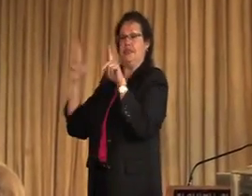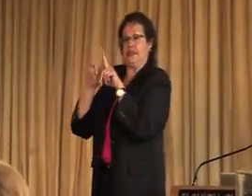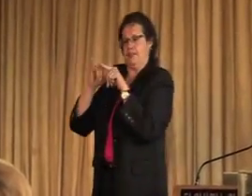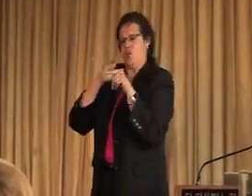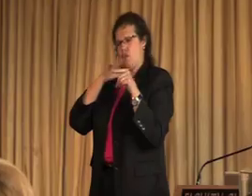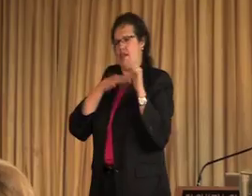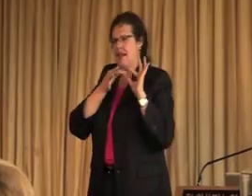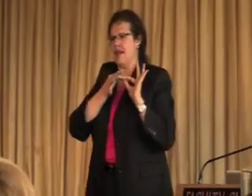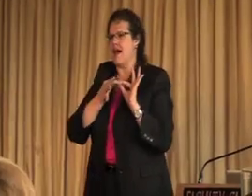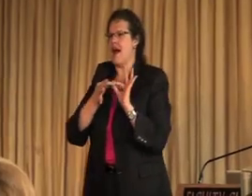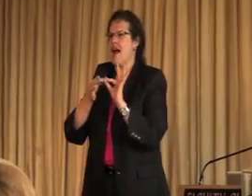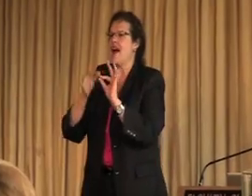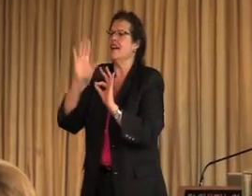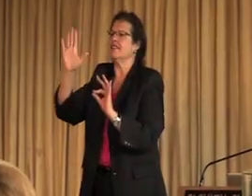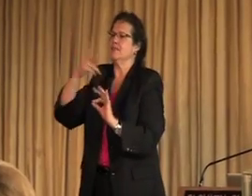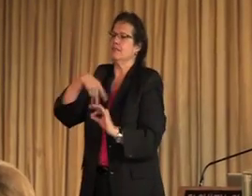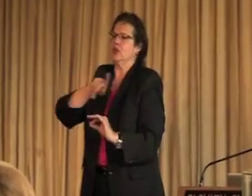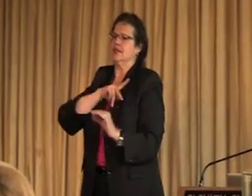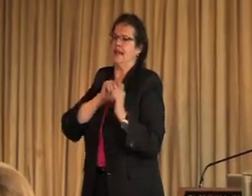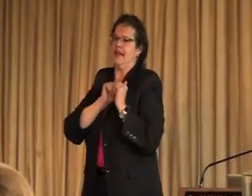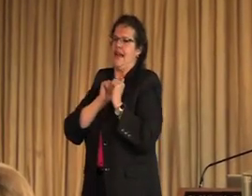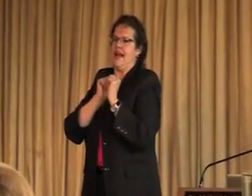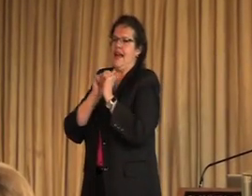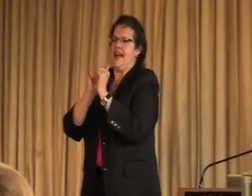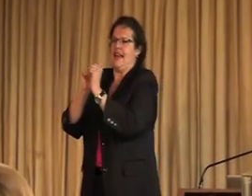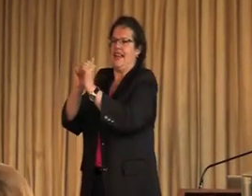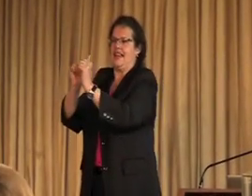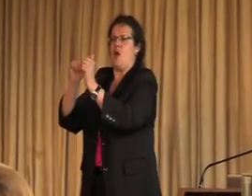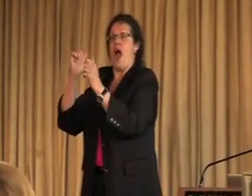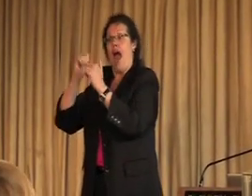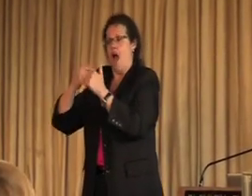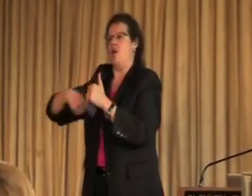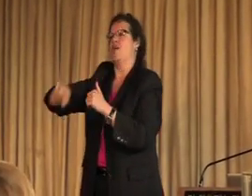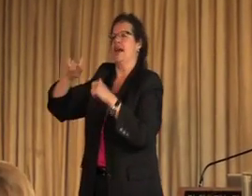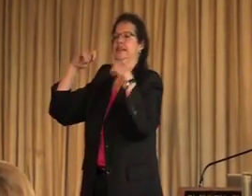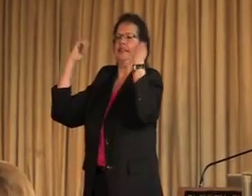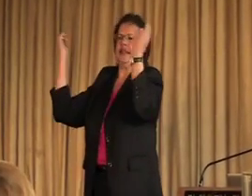people who aren't here tonight and aren't able to celebrate with us, but it is our personal